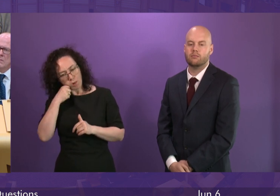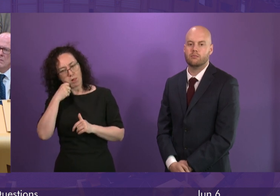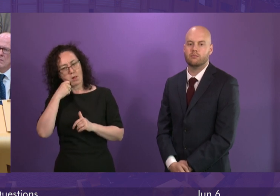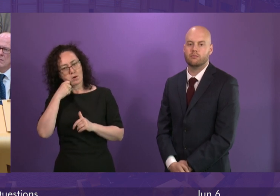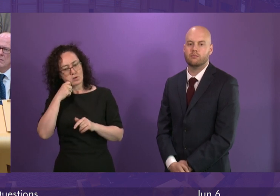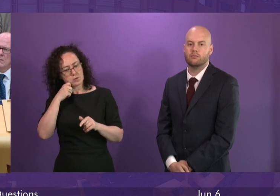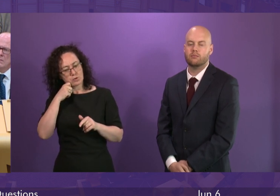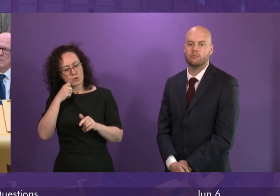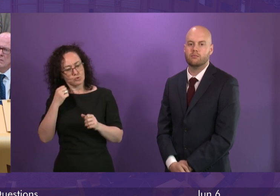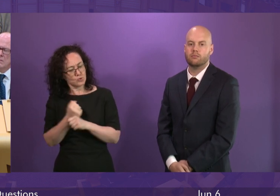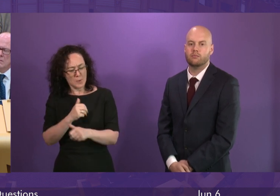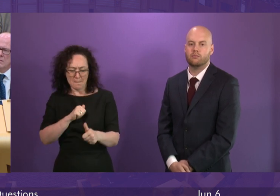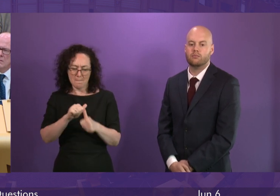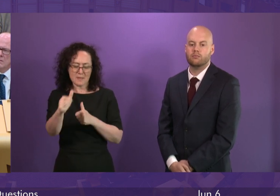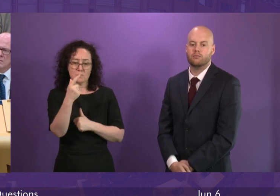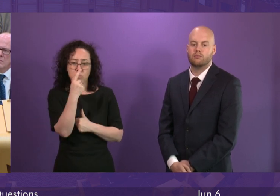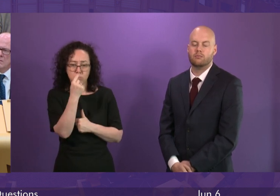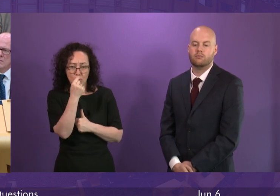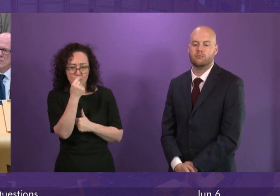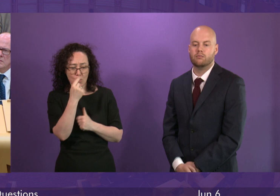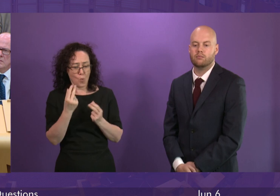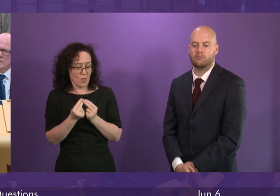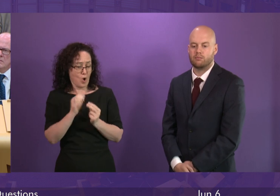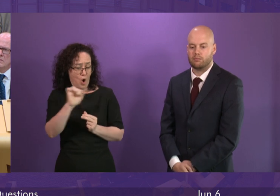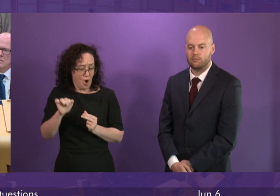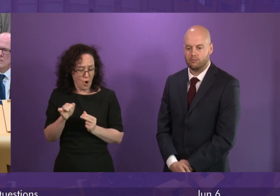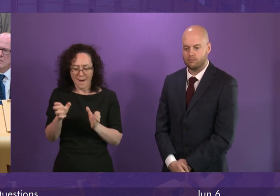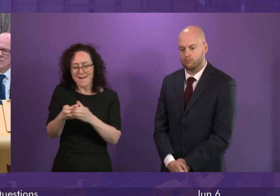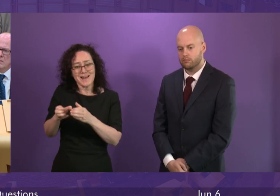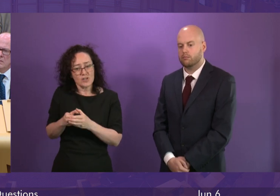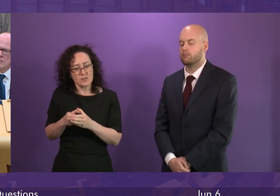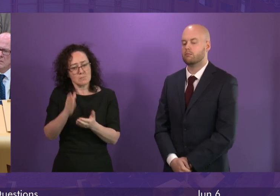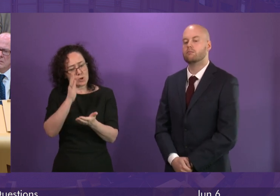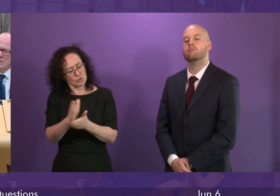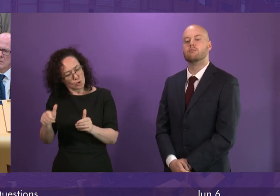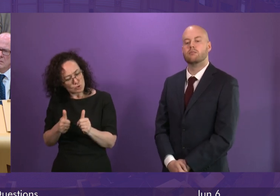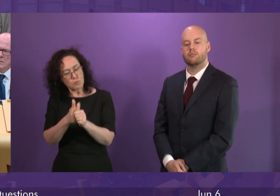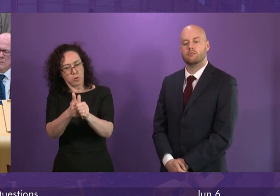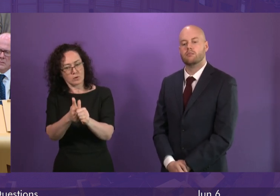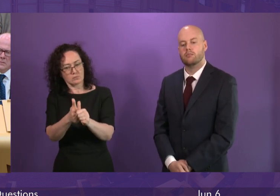it can do, with our agencies, to ensure that all possible support can be made available.